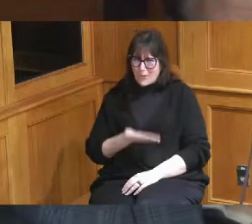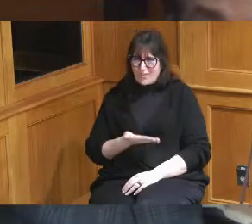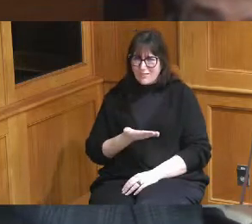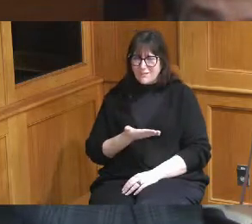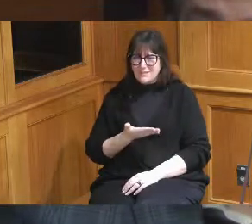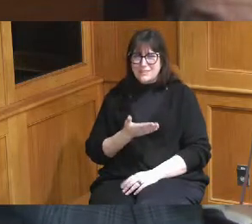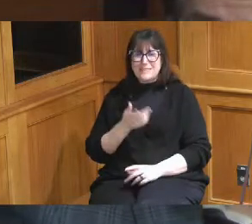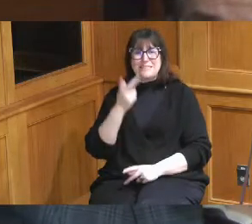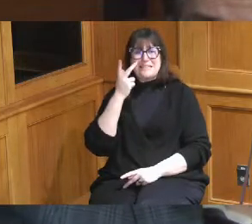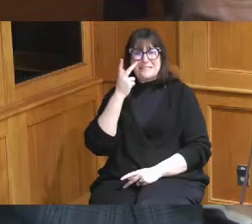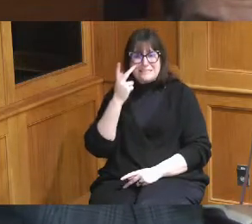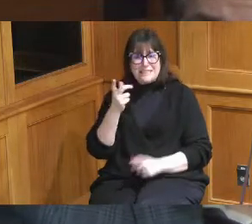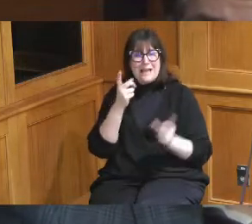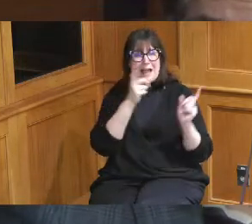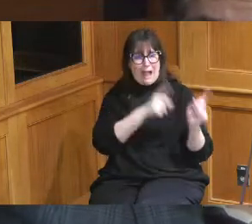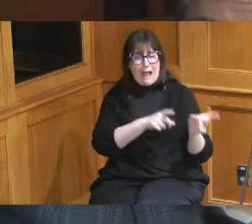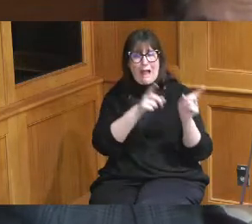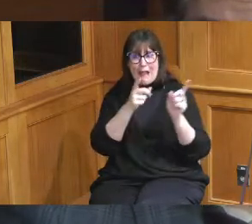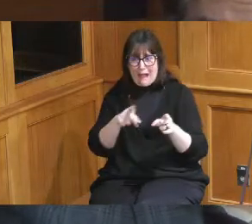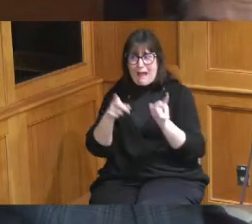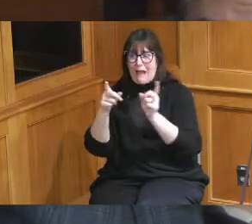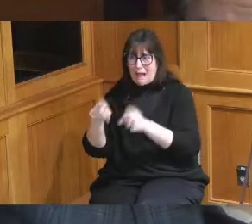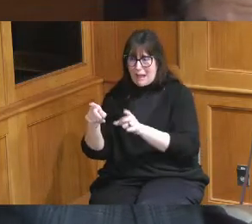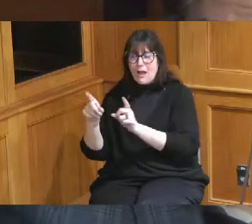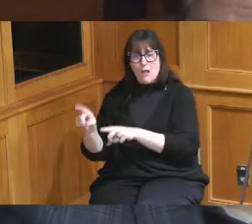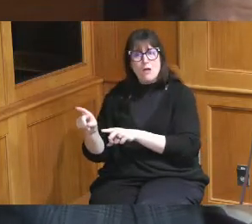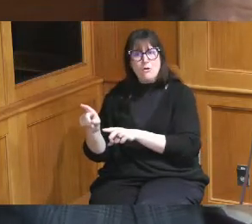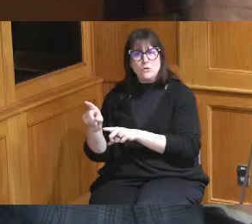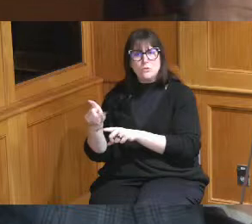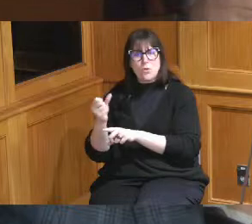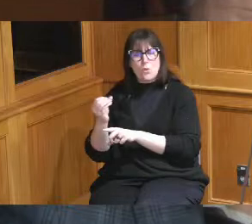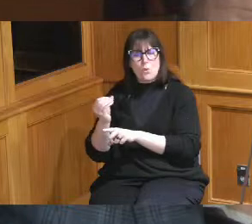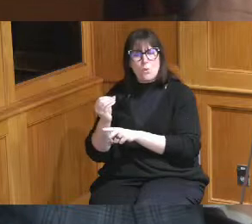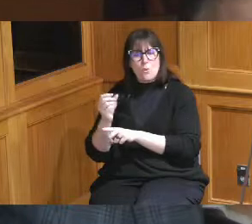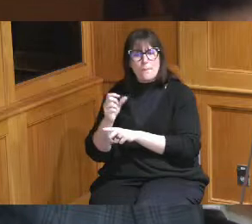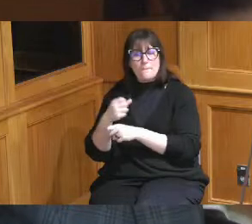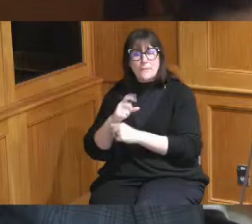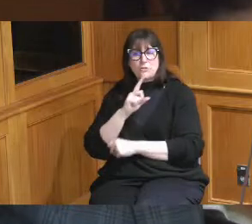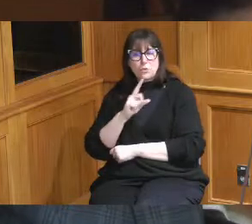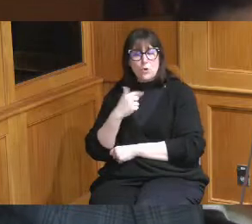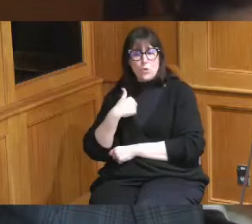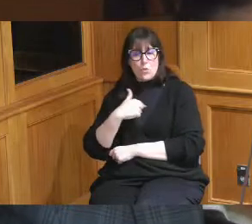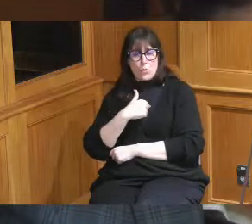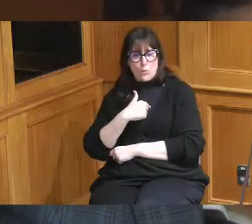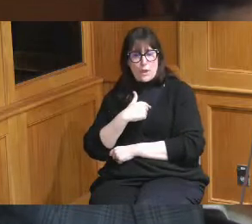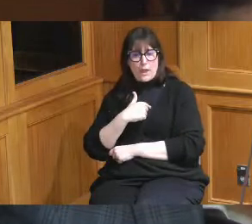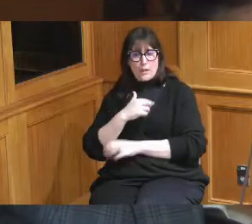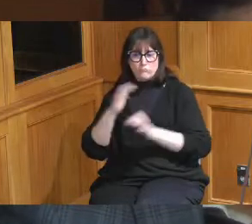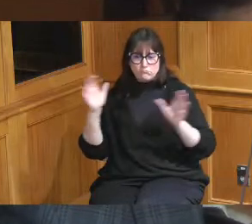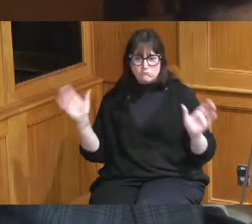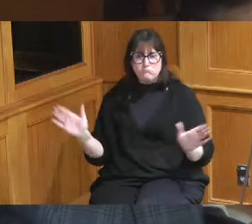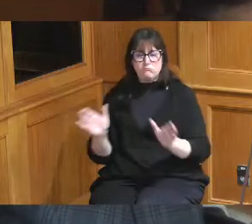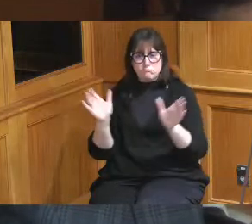different things happening and then making sure that we increase people going to sign up for the